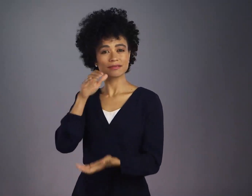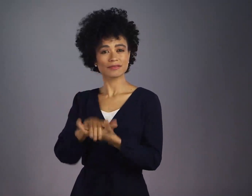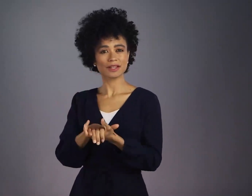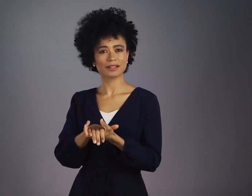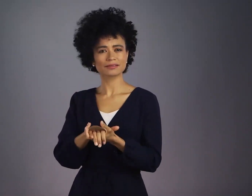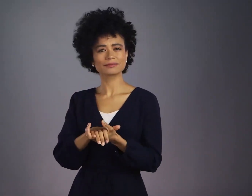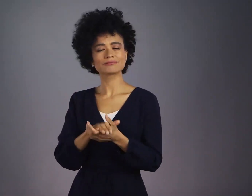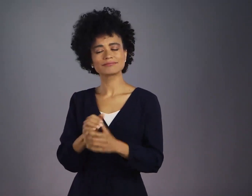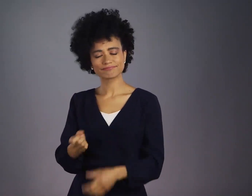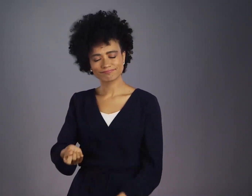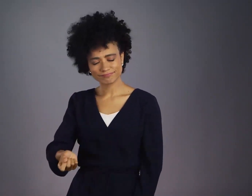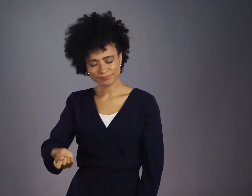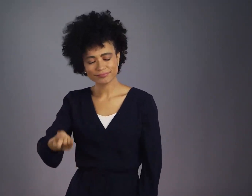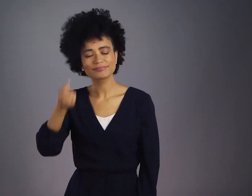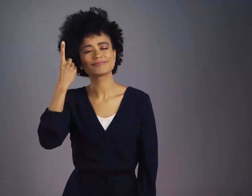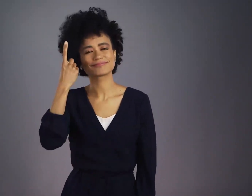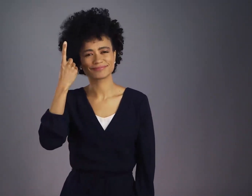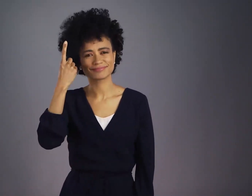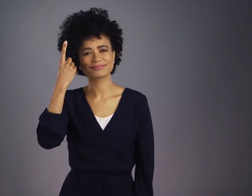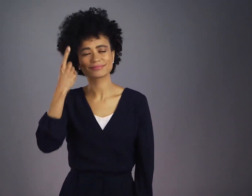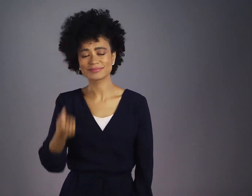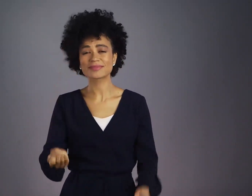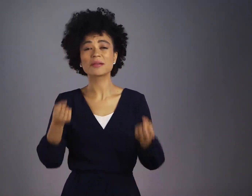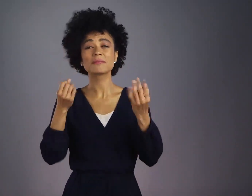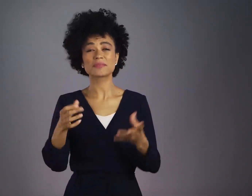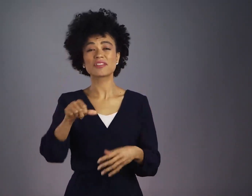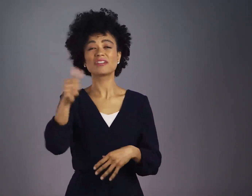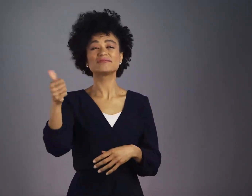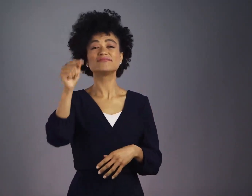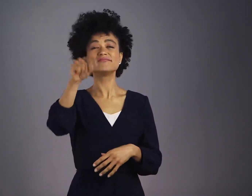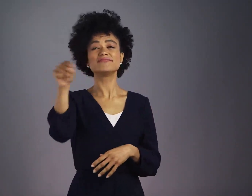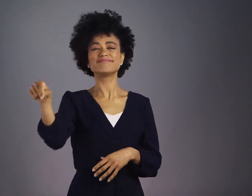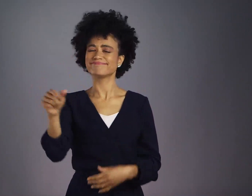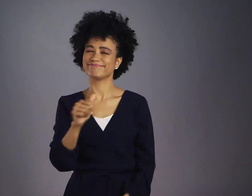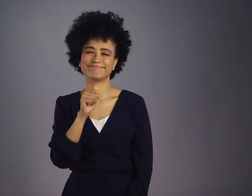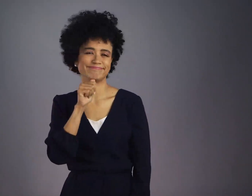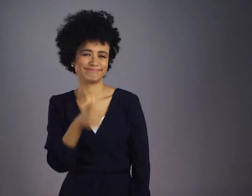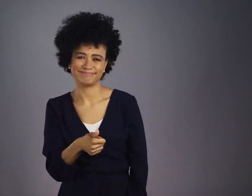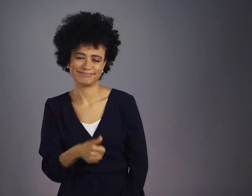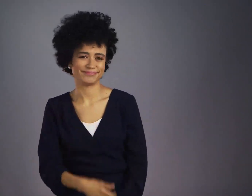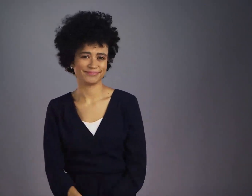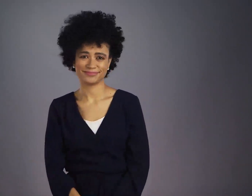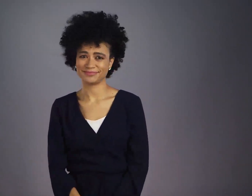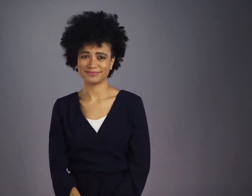As wives of Alcoholics Anonymous, we would like you to feel that we understand as perhaps few can.